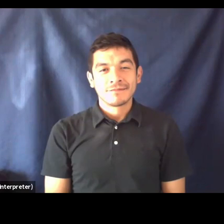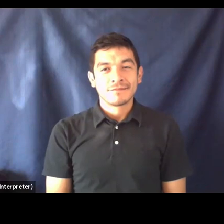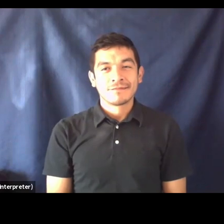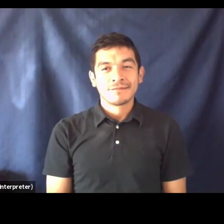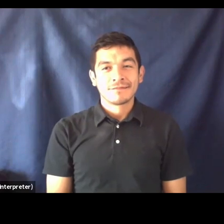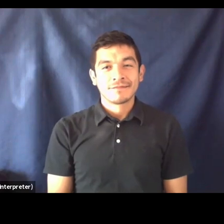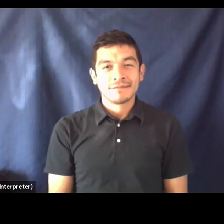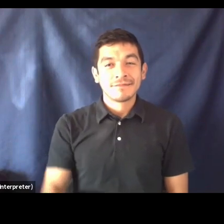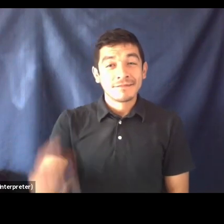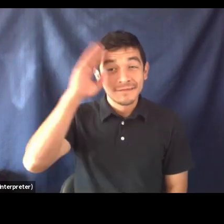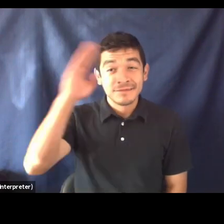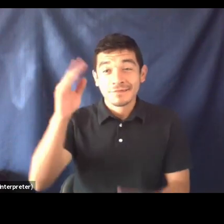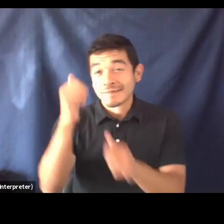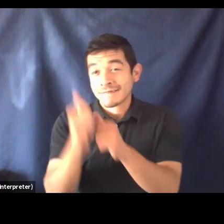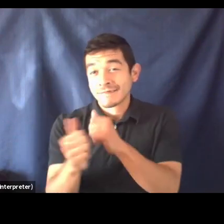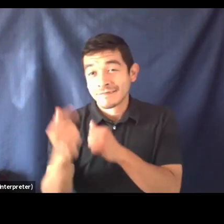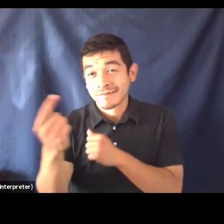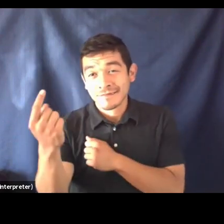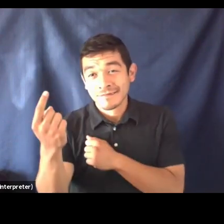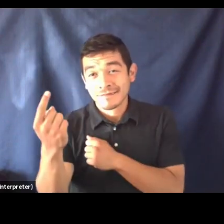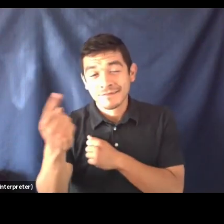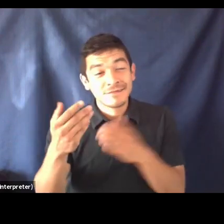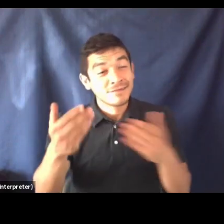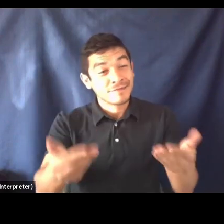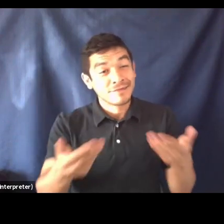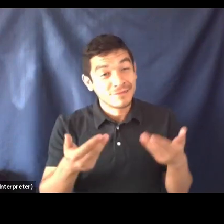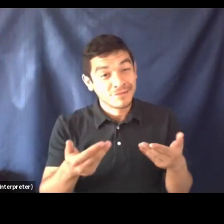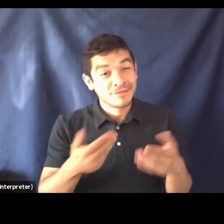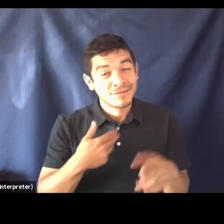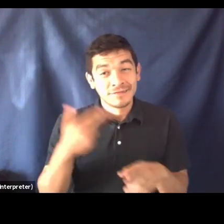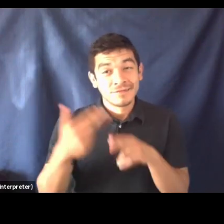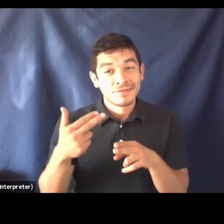Hello everyone, welcome. My name is Cassidy Dimon